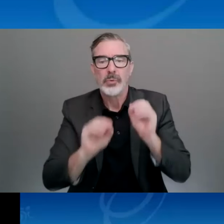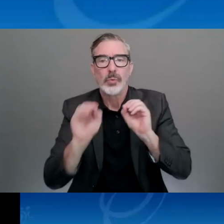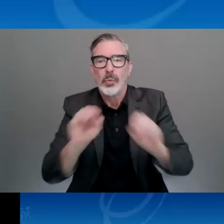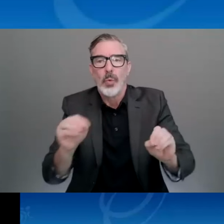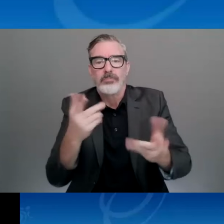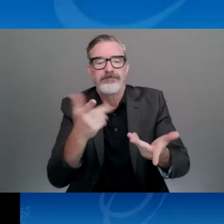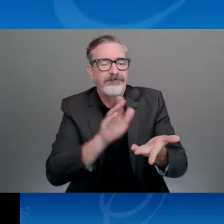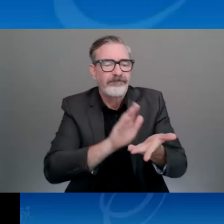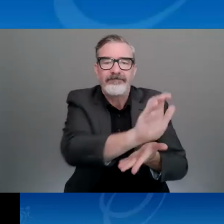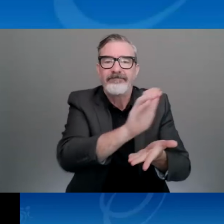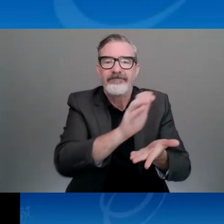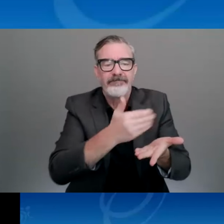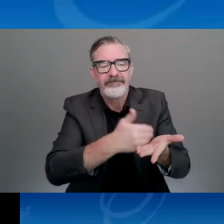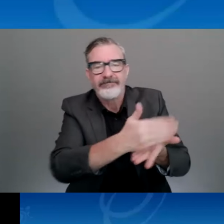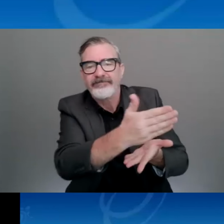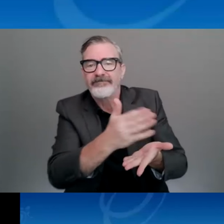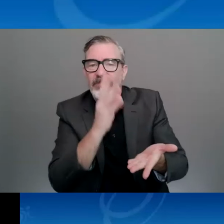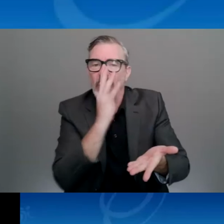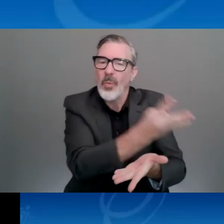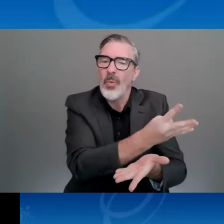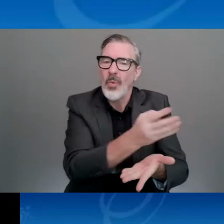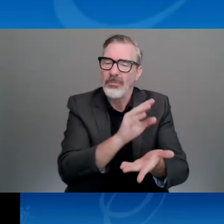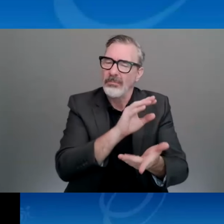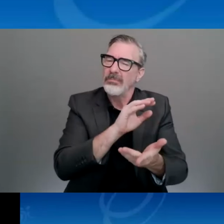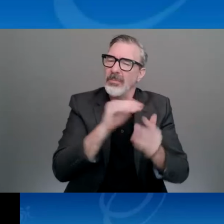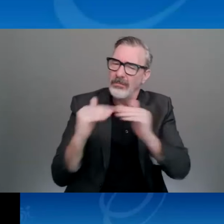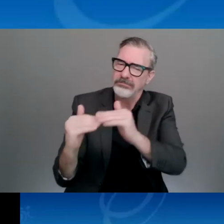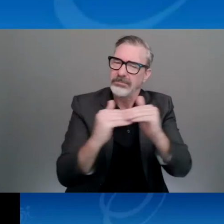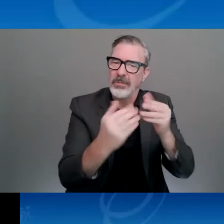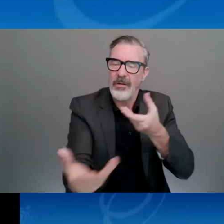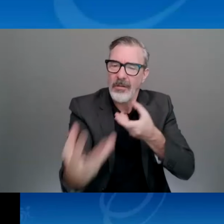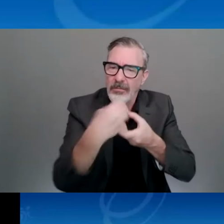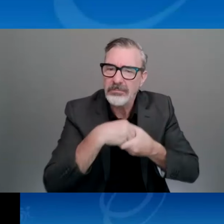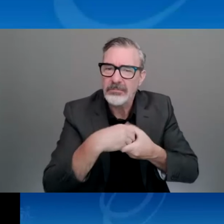That's we are asking people to constantly ask each other in meetings when they're working on things,